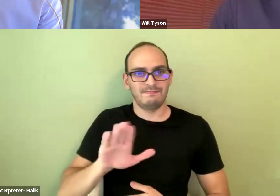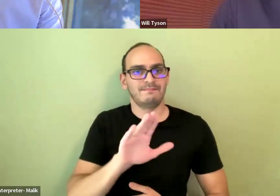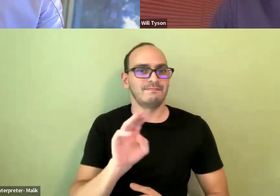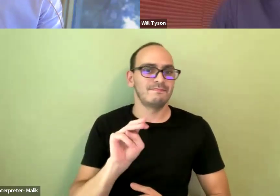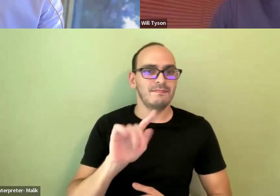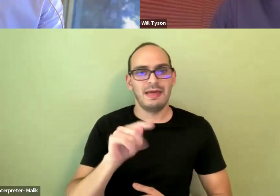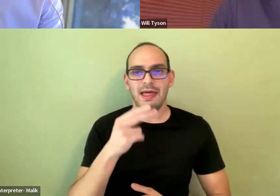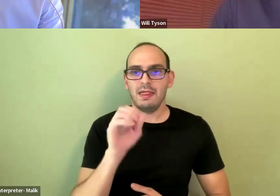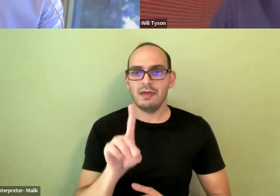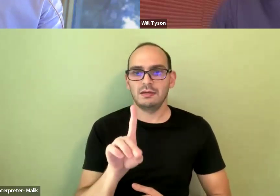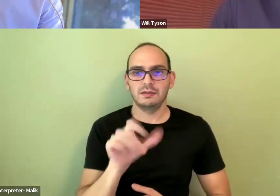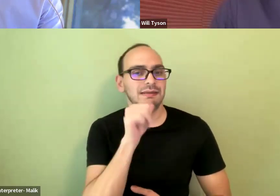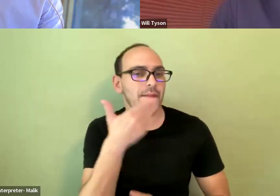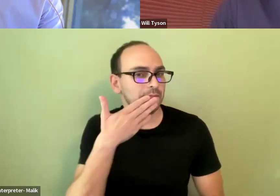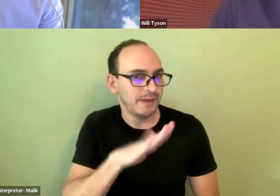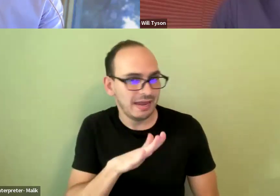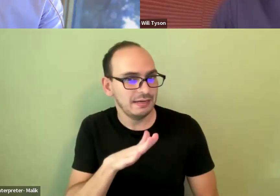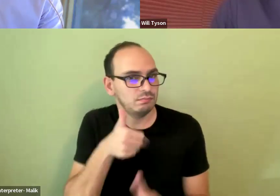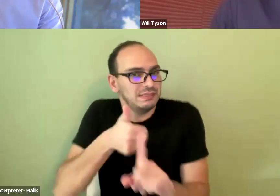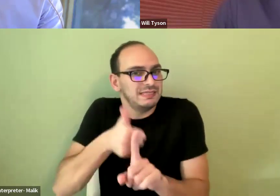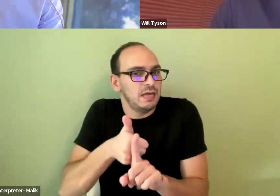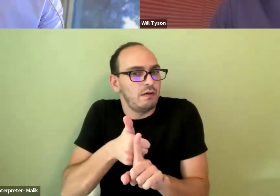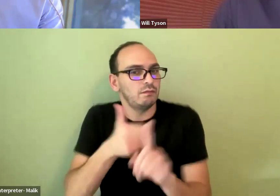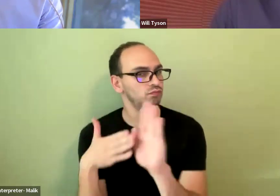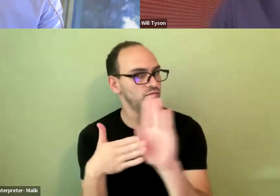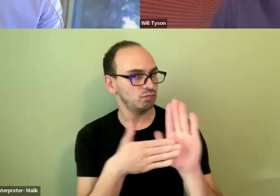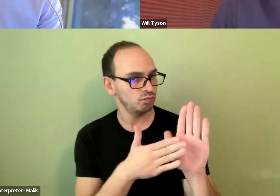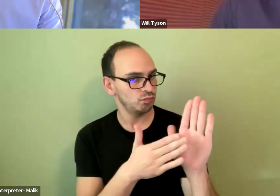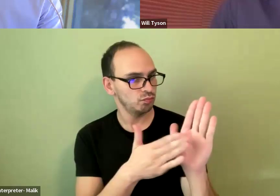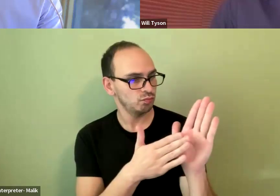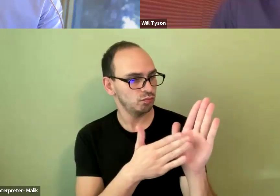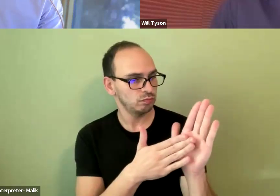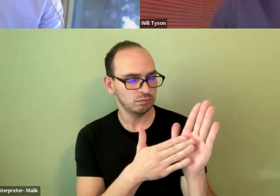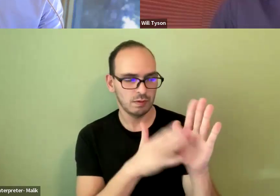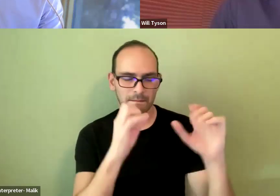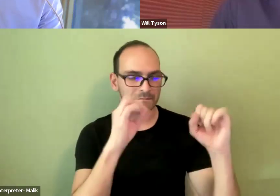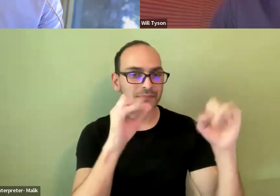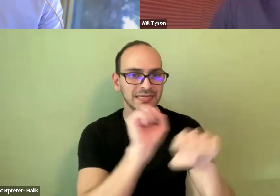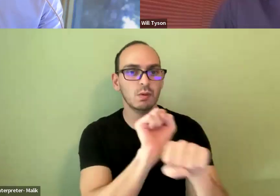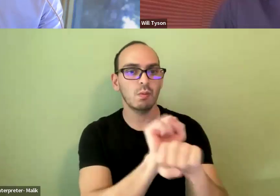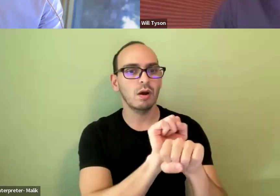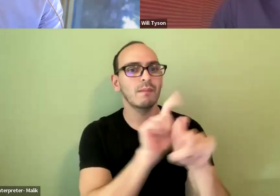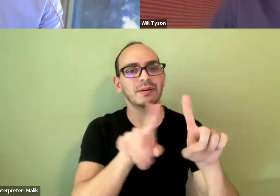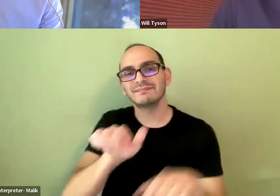We say that is not a bad thing inherently, we applaud Frey and Osbourne for their tremendous work but here are some other industries